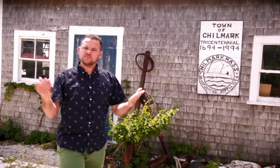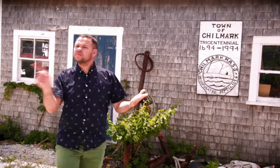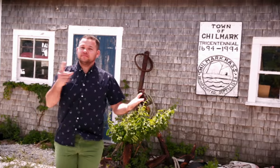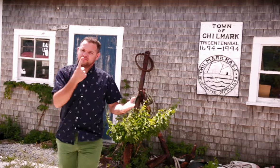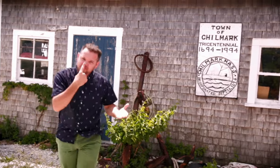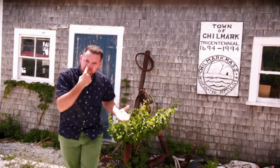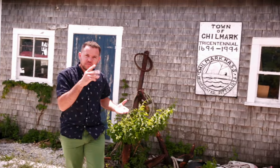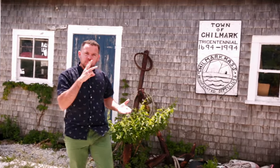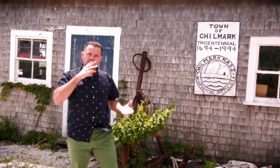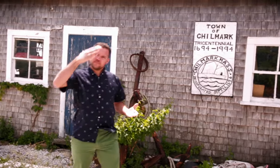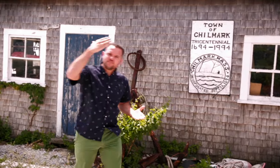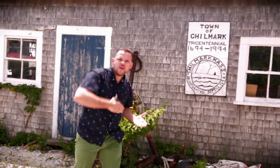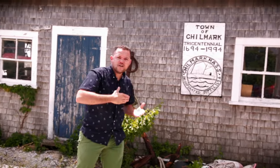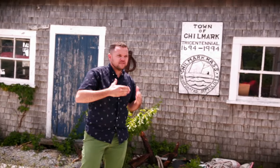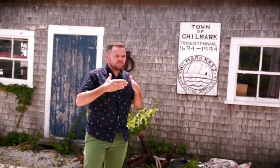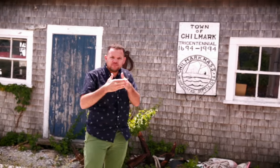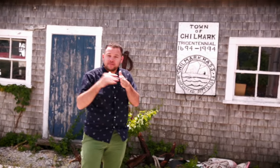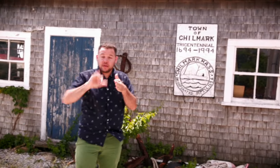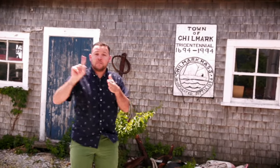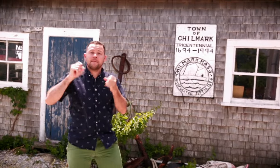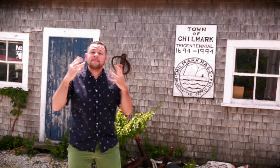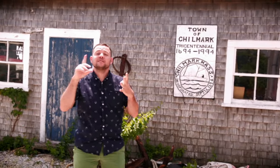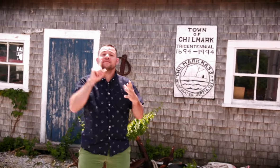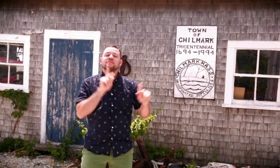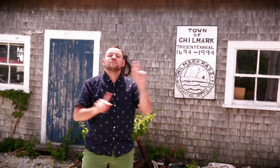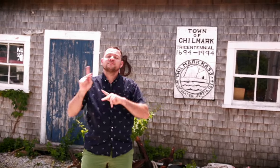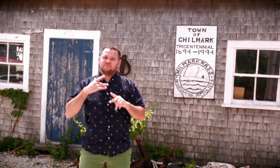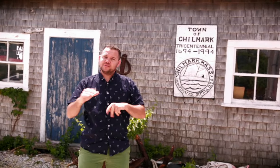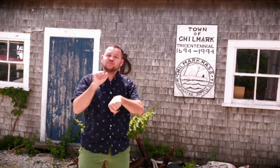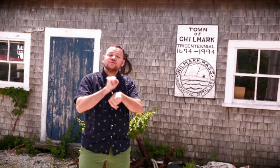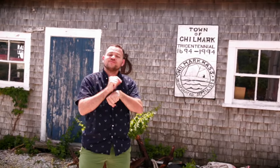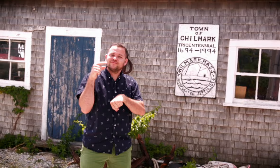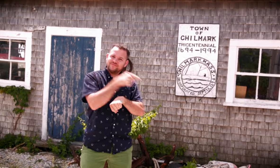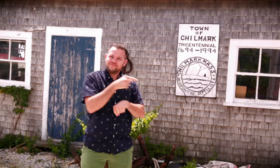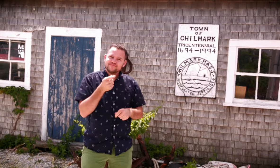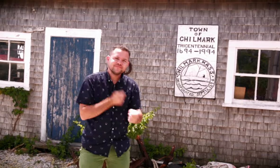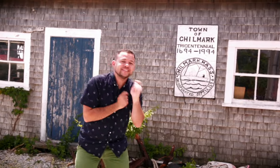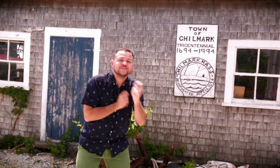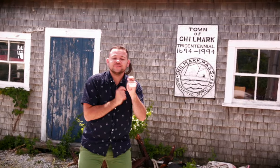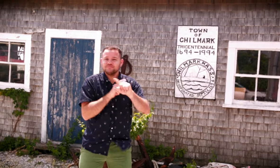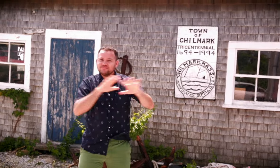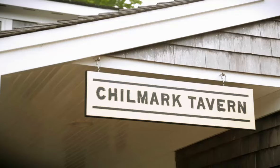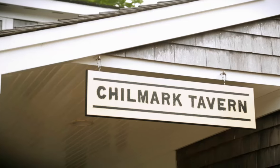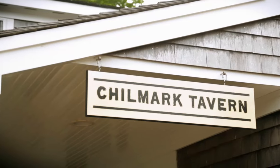We are at the tip of island, the very place where deaf people worked and lived.